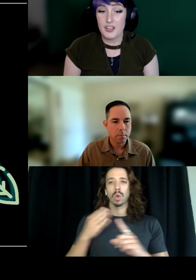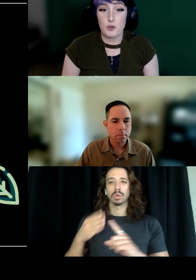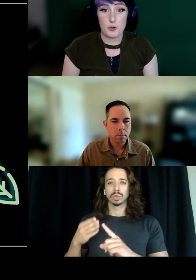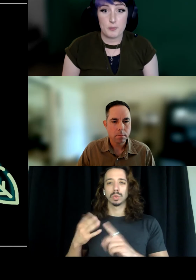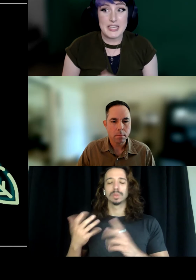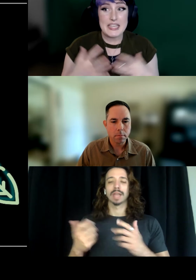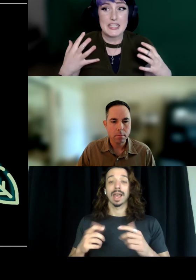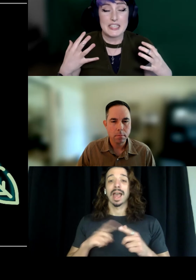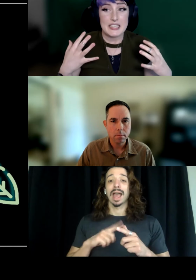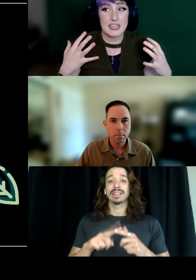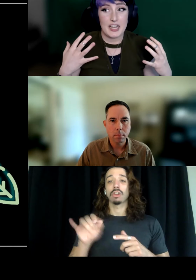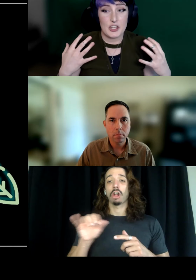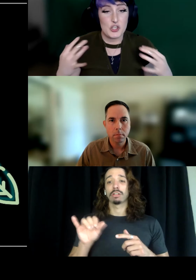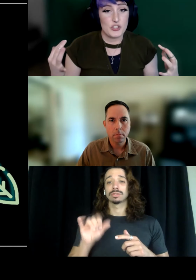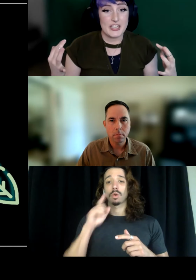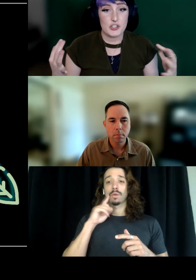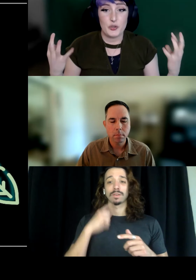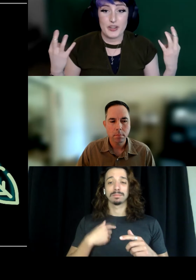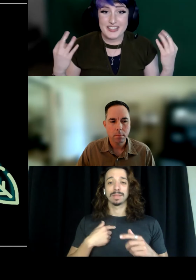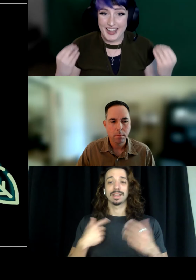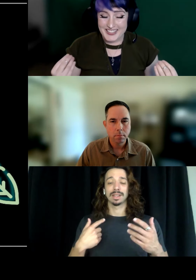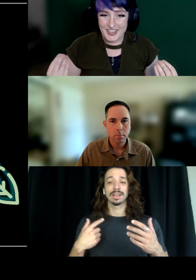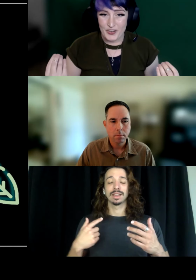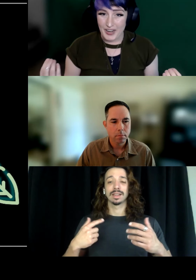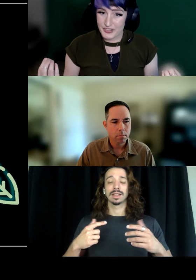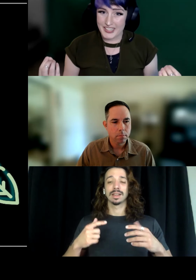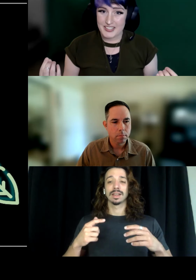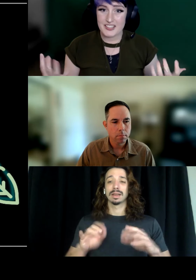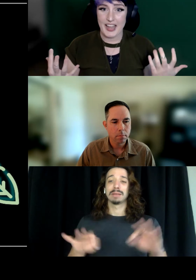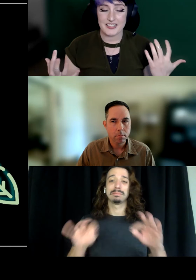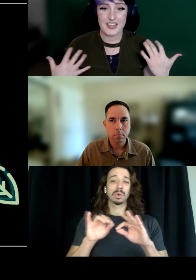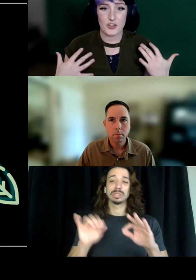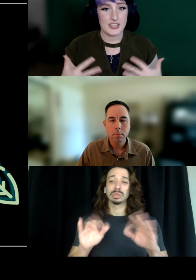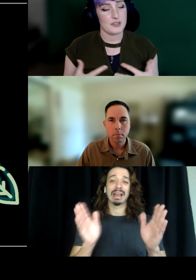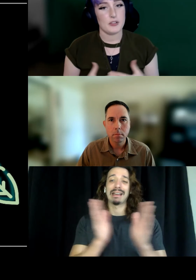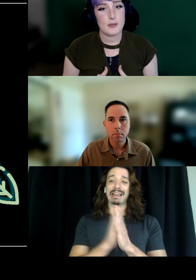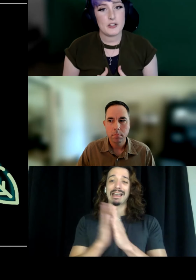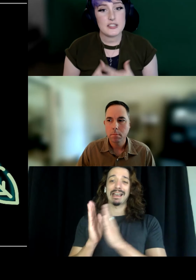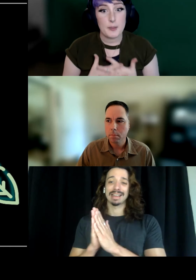think, for me, a huge thing, too is asking other advocates, asking other accessibility specialists.